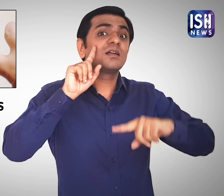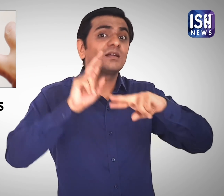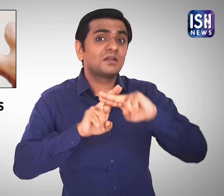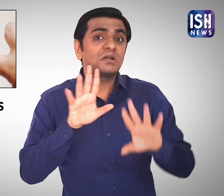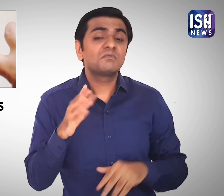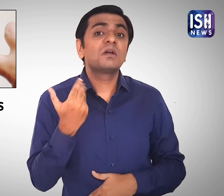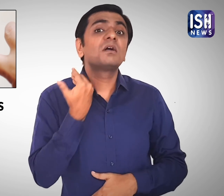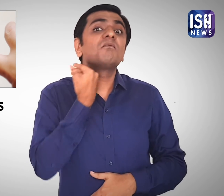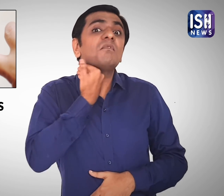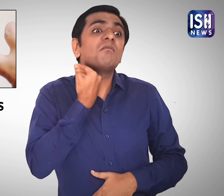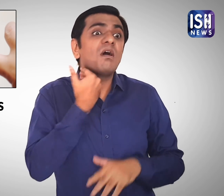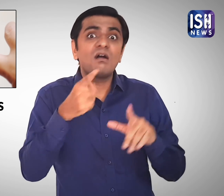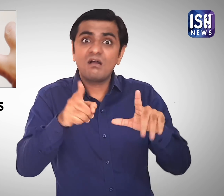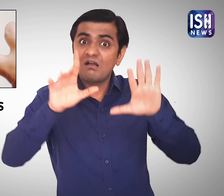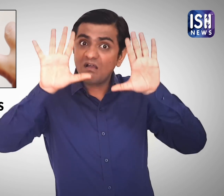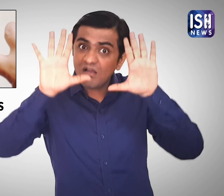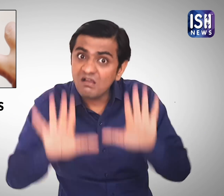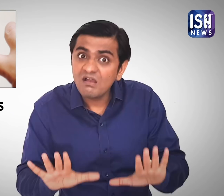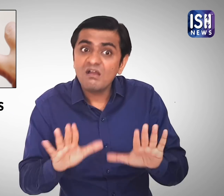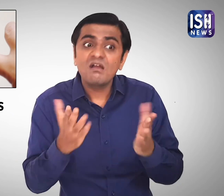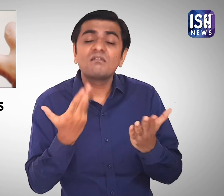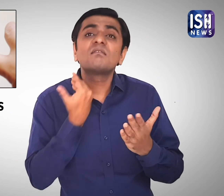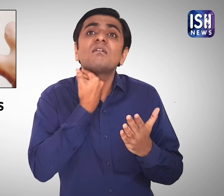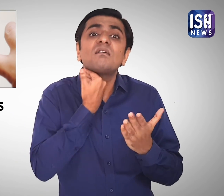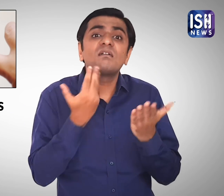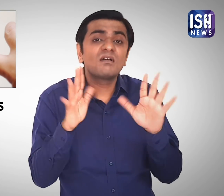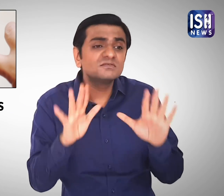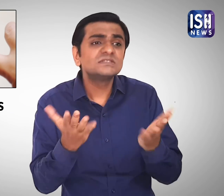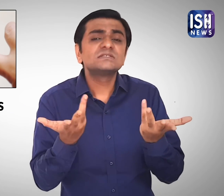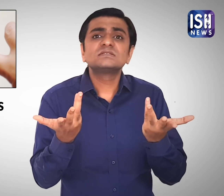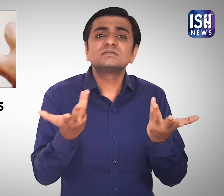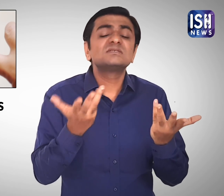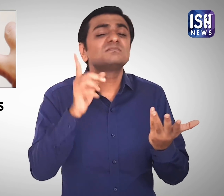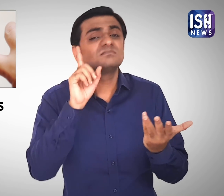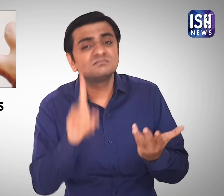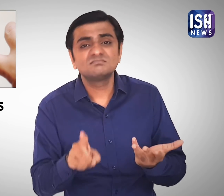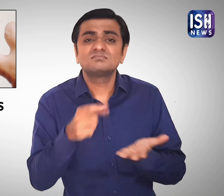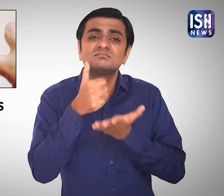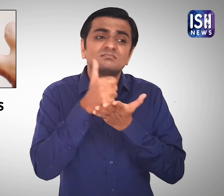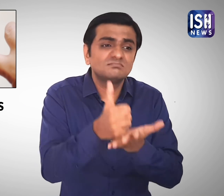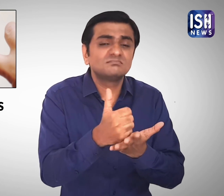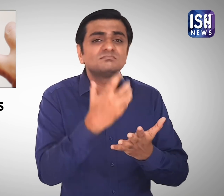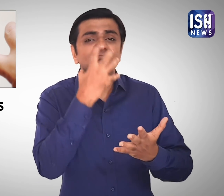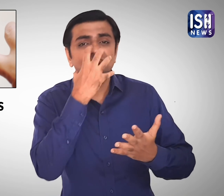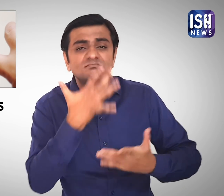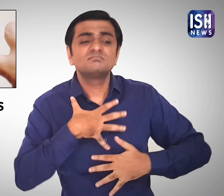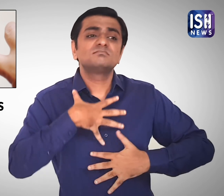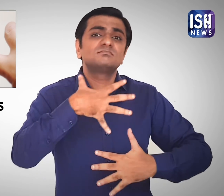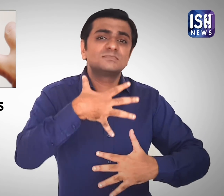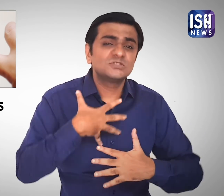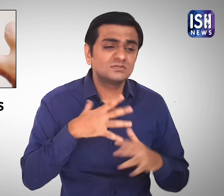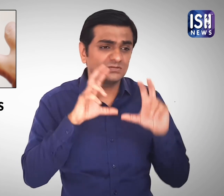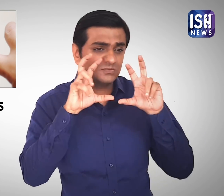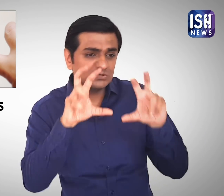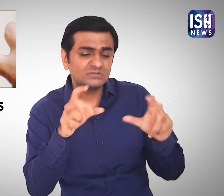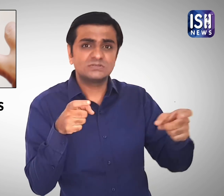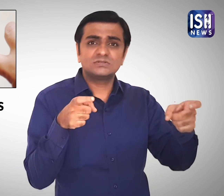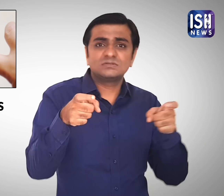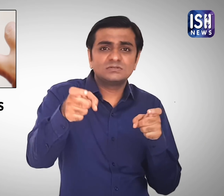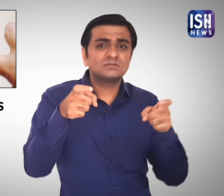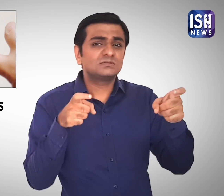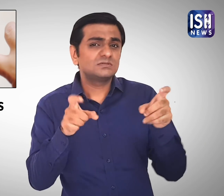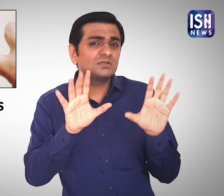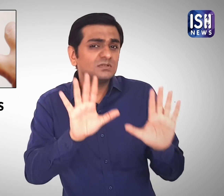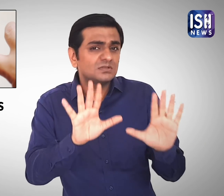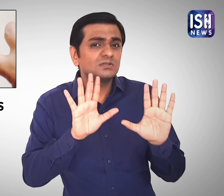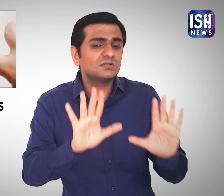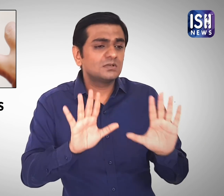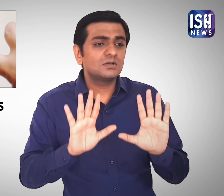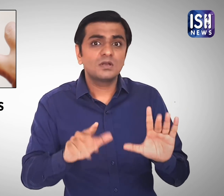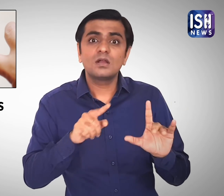If the moderate case’s fever does not solve, they will need oxygen support.